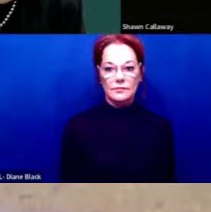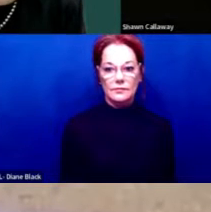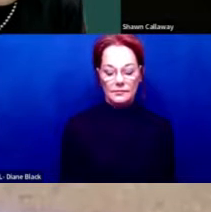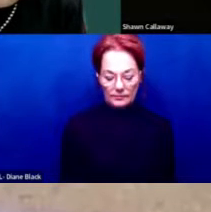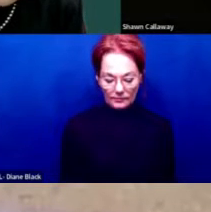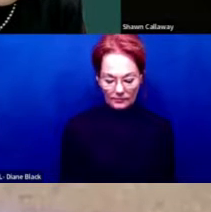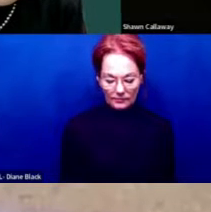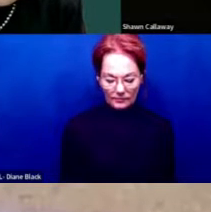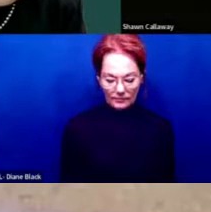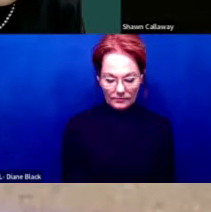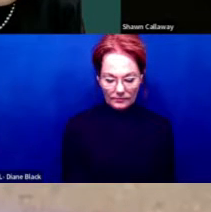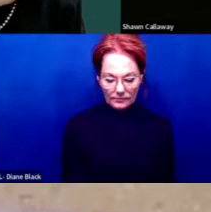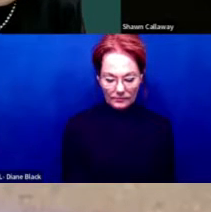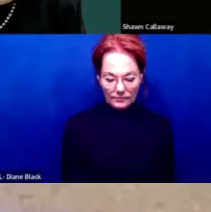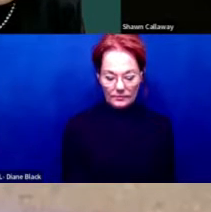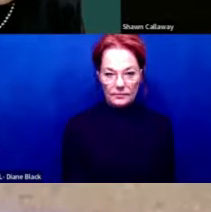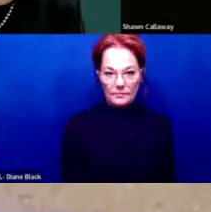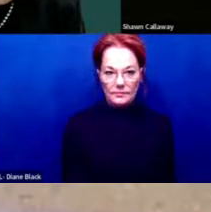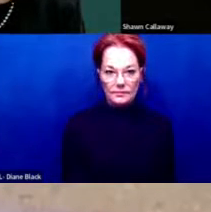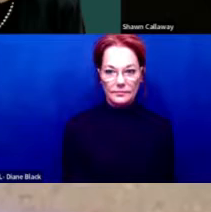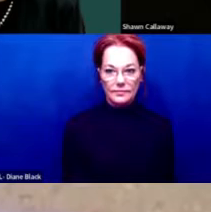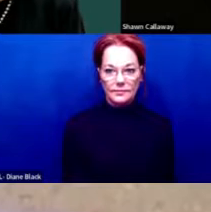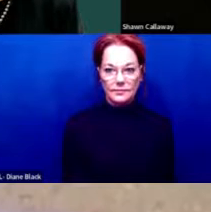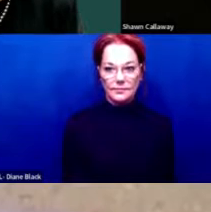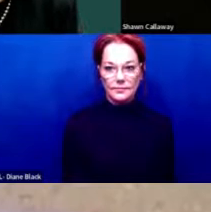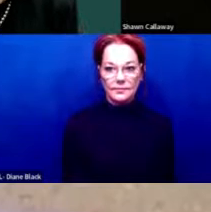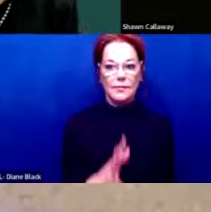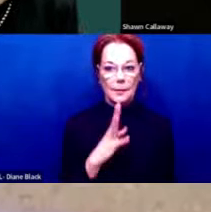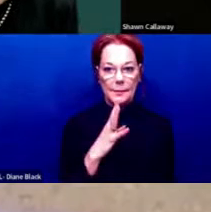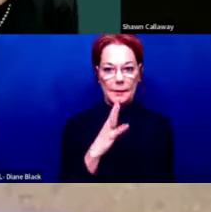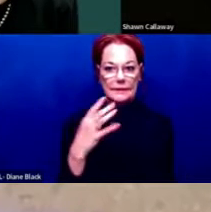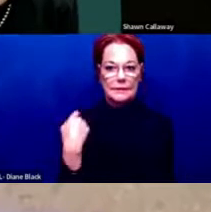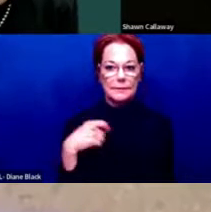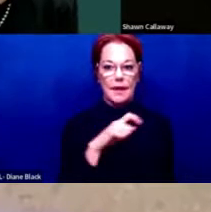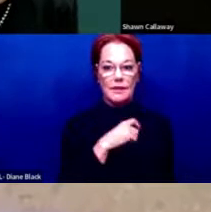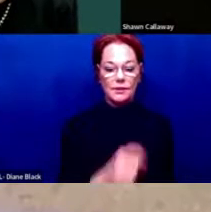inferior de la pantalla de Zoom (icono del mundo). Una vez en el canal español, por favor